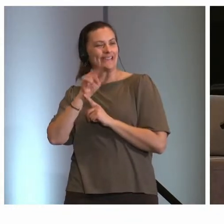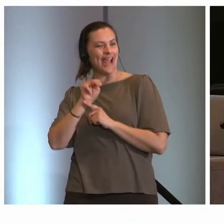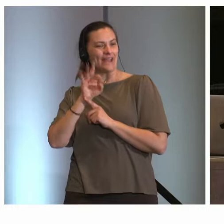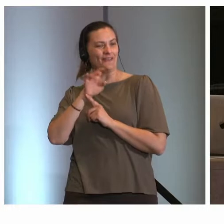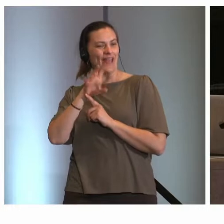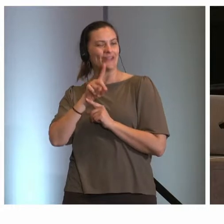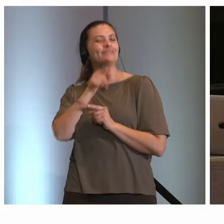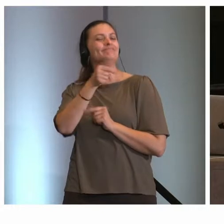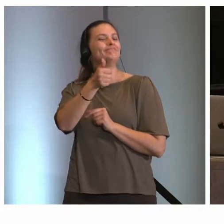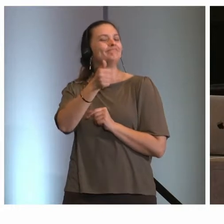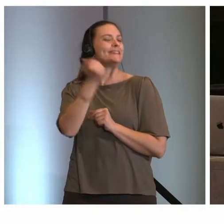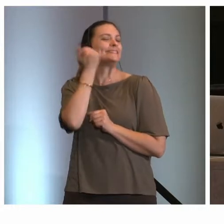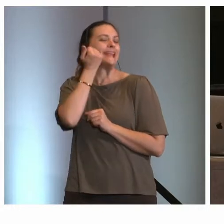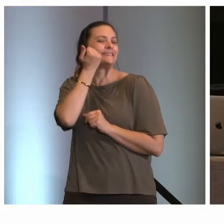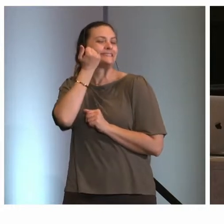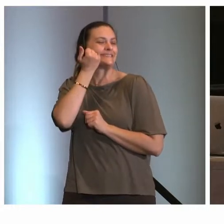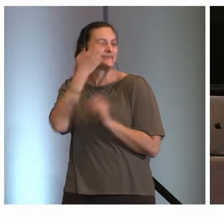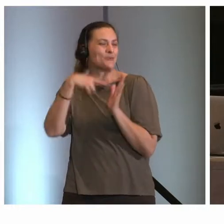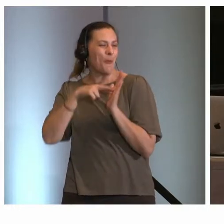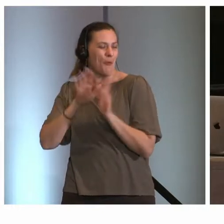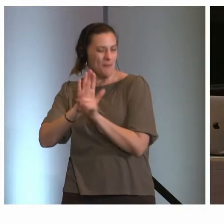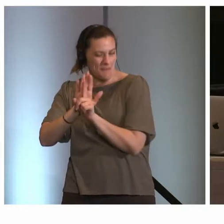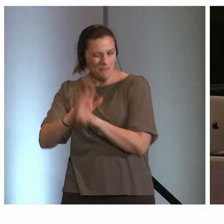Brian from years ago, because he was Tim whatly the dentist